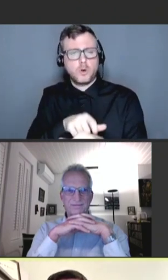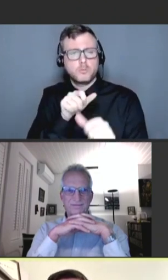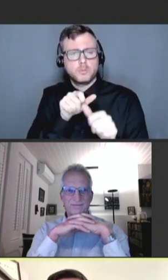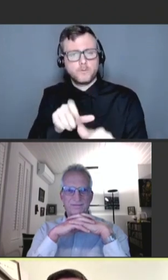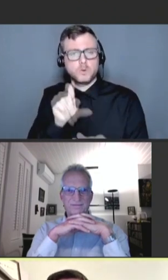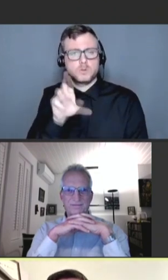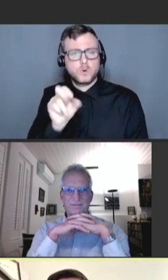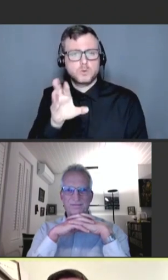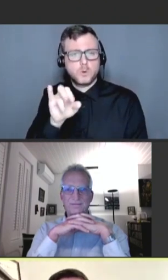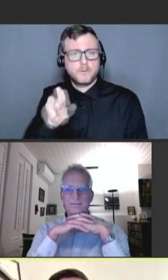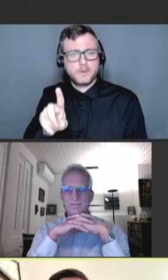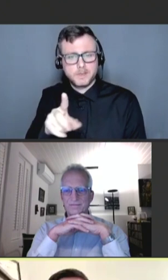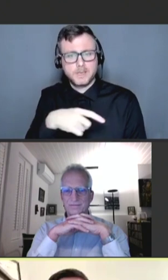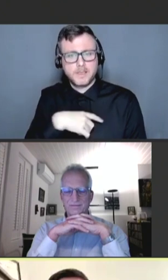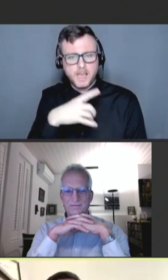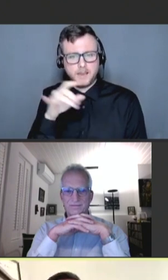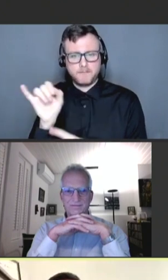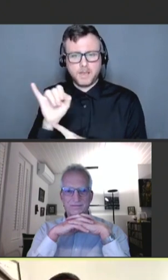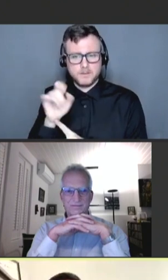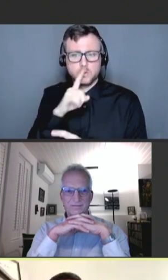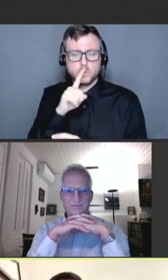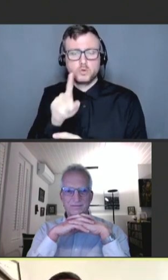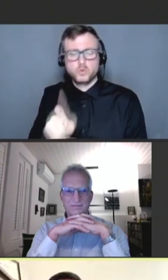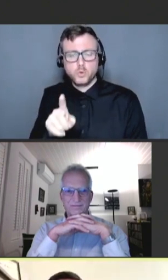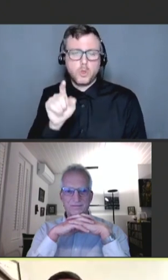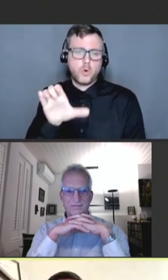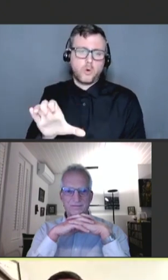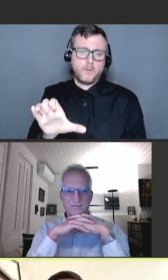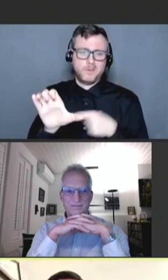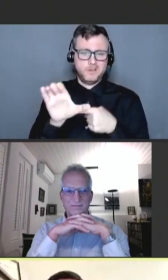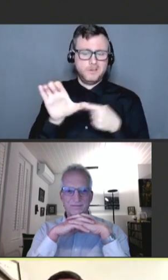which we think -- that's really the true Long-COVID -- encompasses multiple, you know,